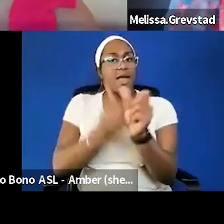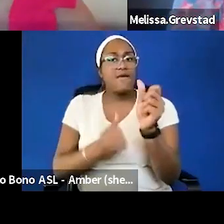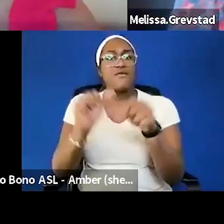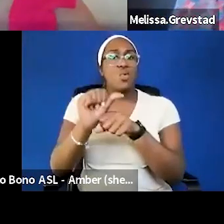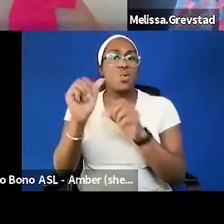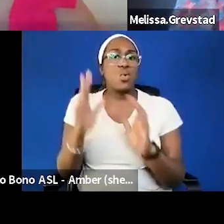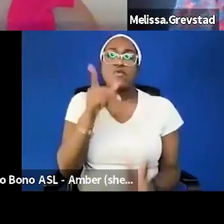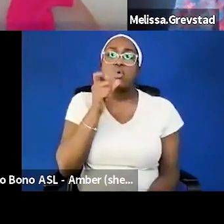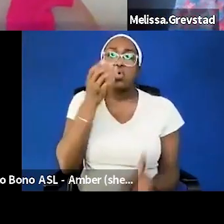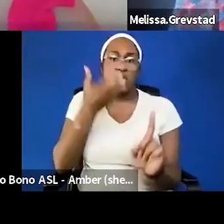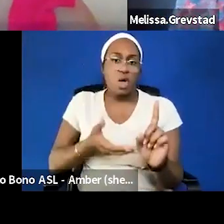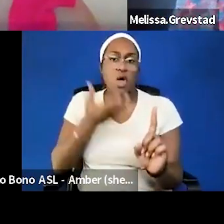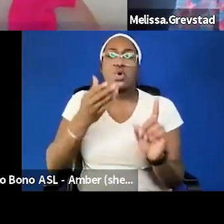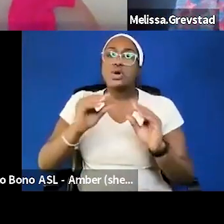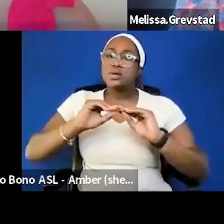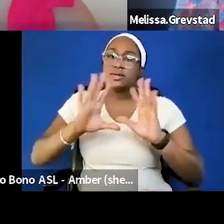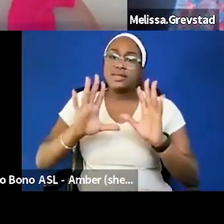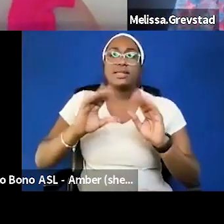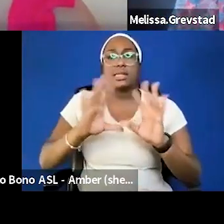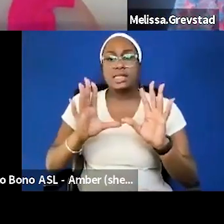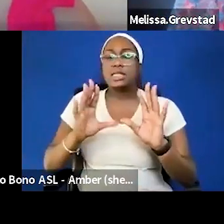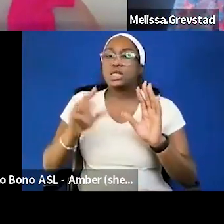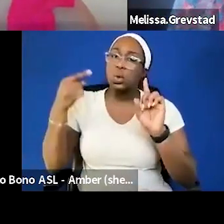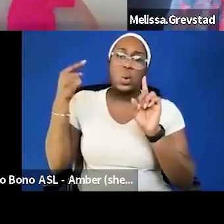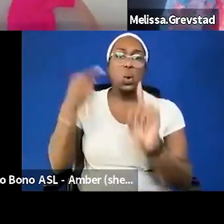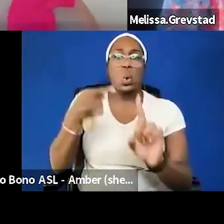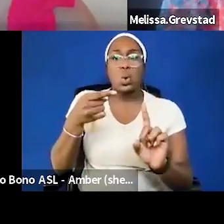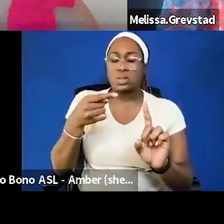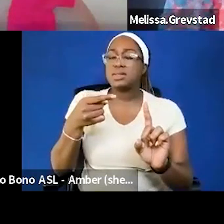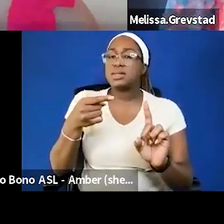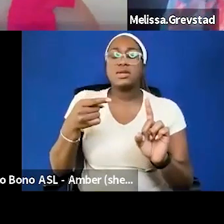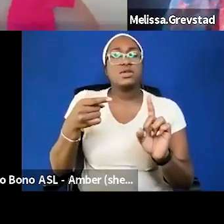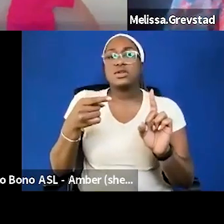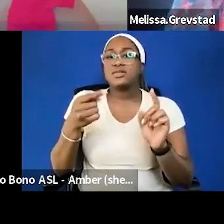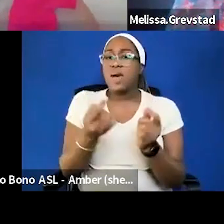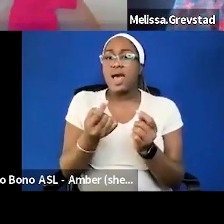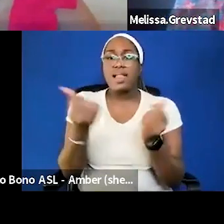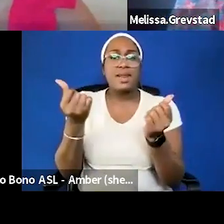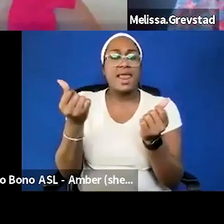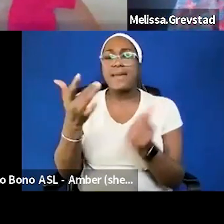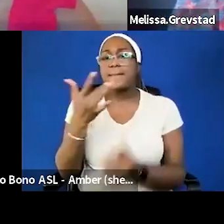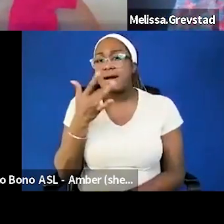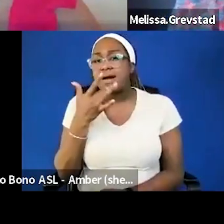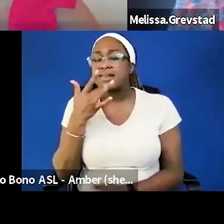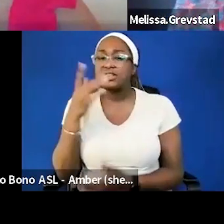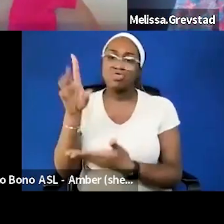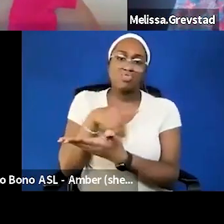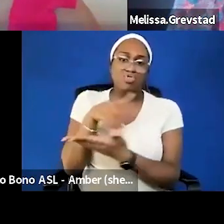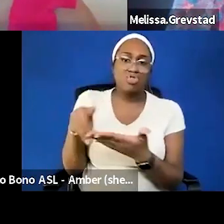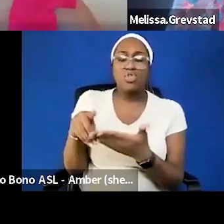We've set very clear goals within our company to eliminate bias and discrimination within our policies and our practices, and also accelerating